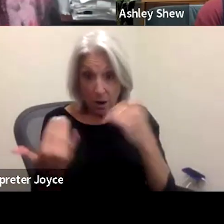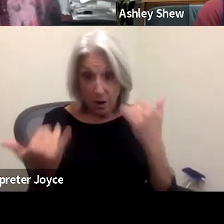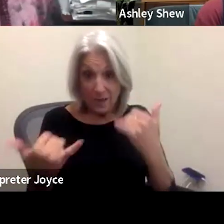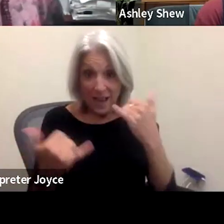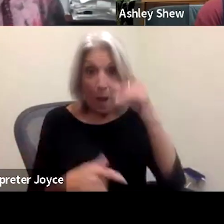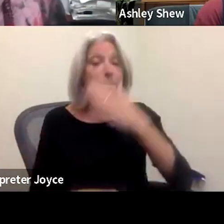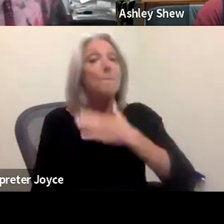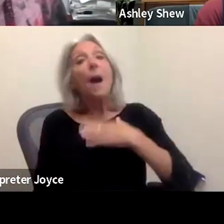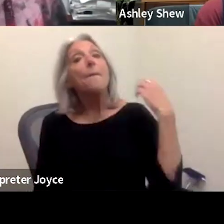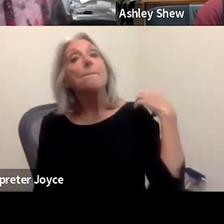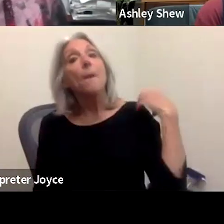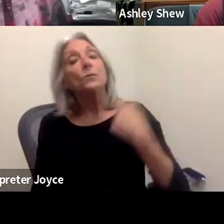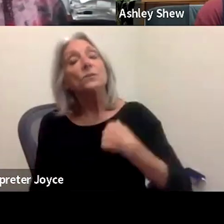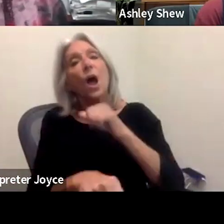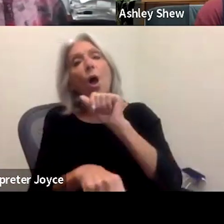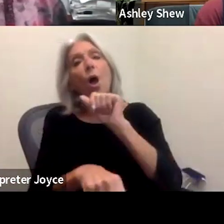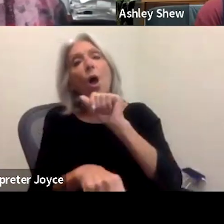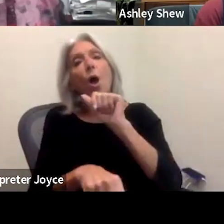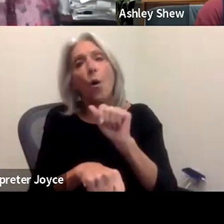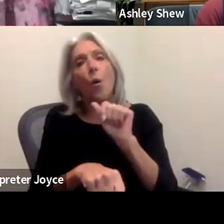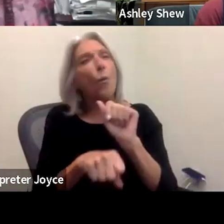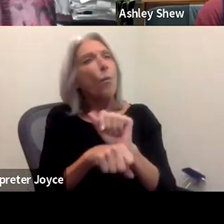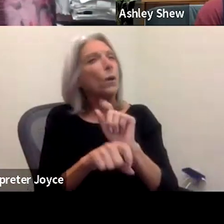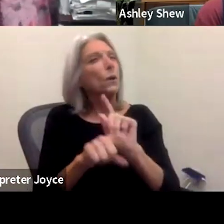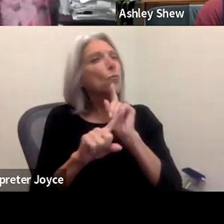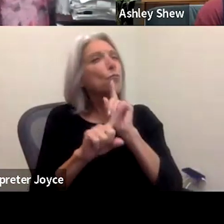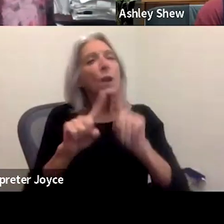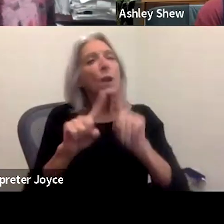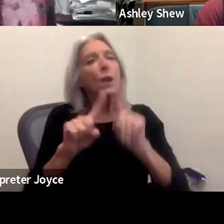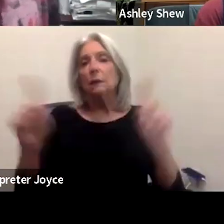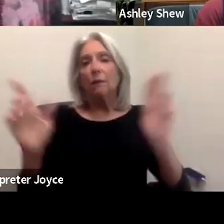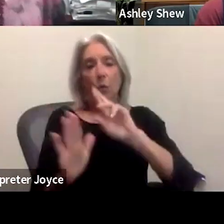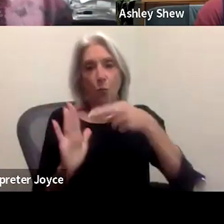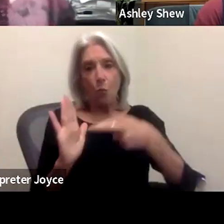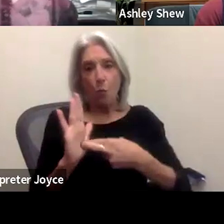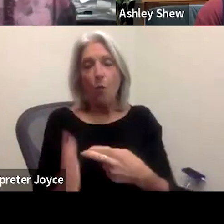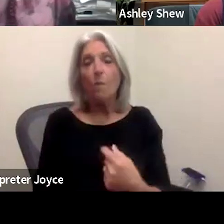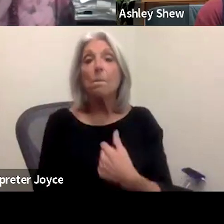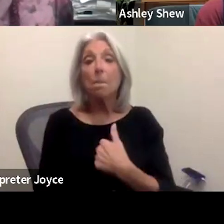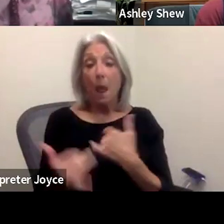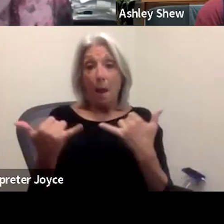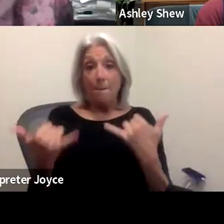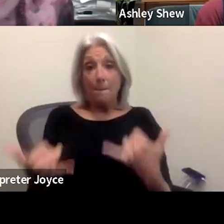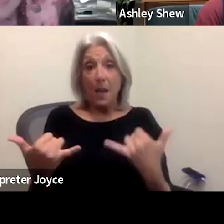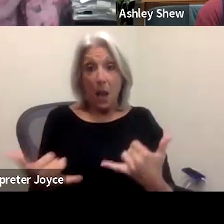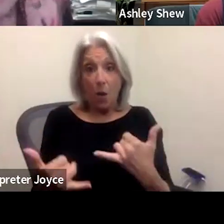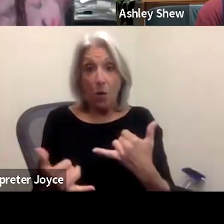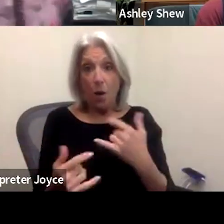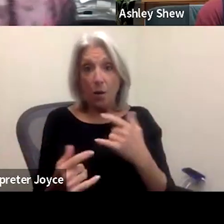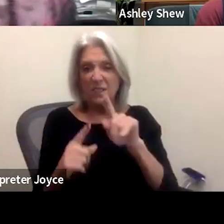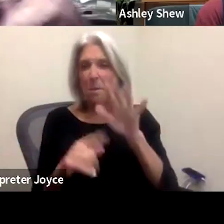I was working in a completely different role. I am now, as of about a year ago,